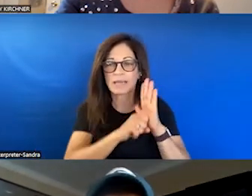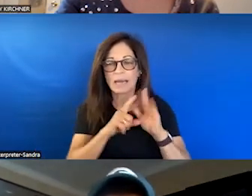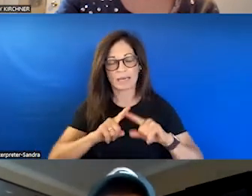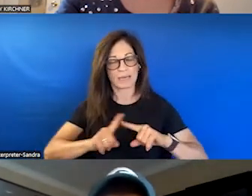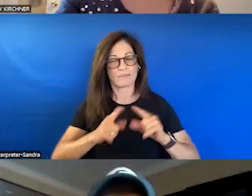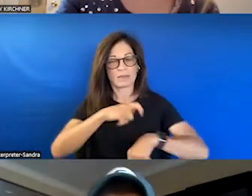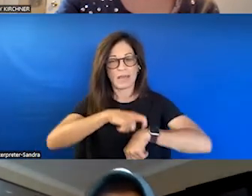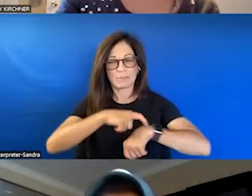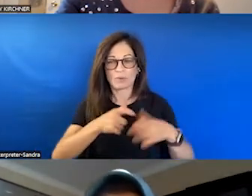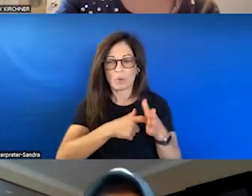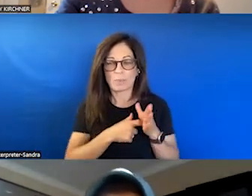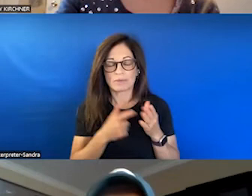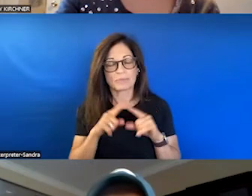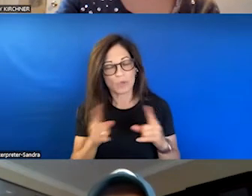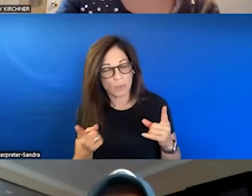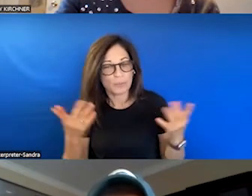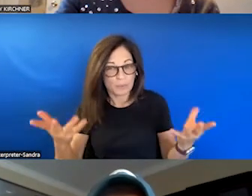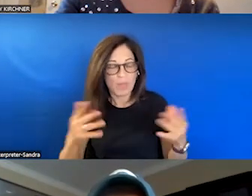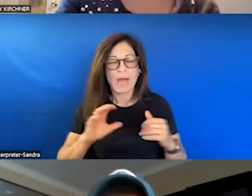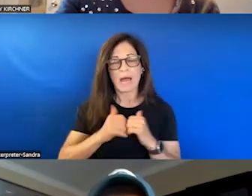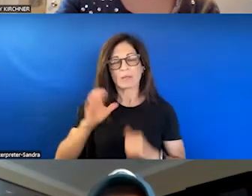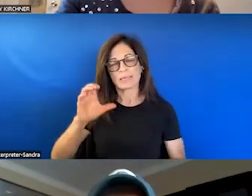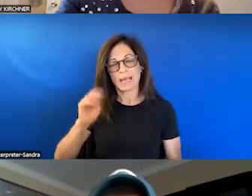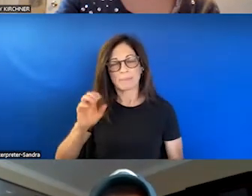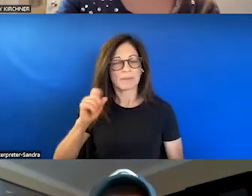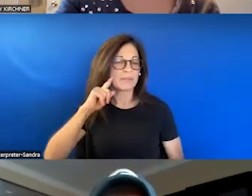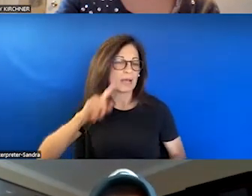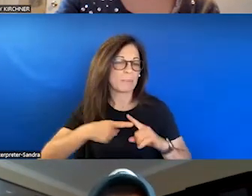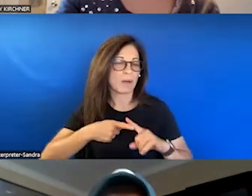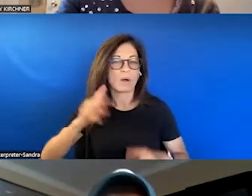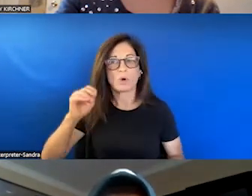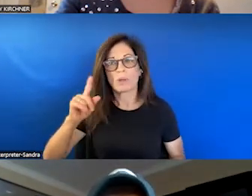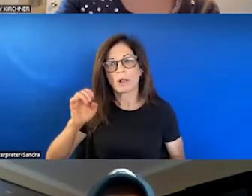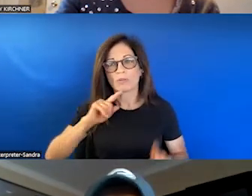THEUPGZ LIKE THAT. SO, HOW DOES CMS THINK OF MOBILE RESPONSE. STATE REQUIREMENTS,